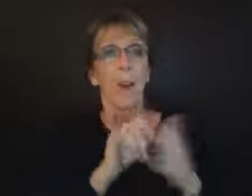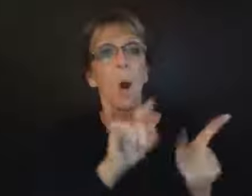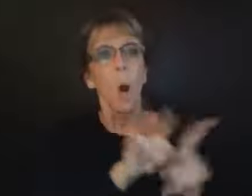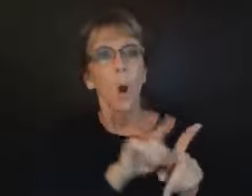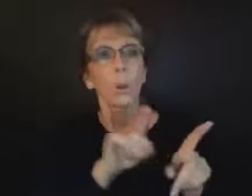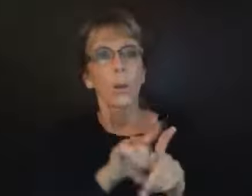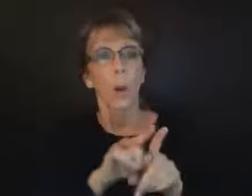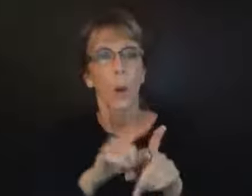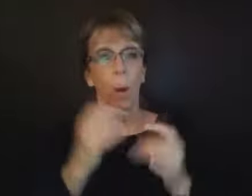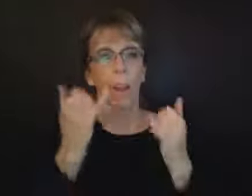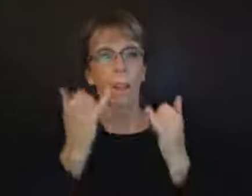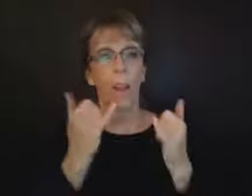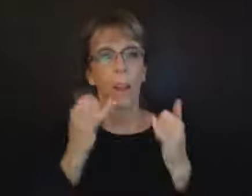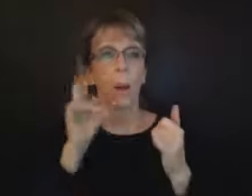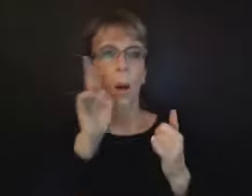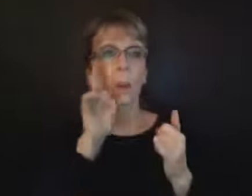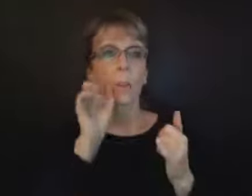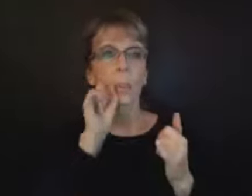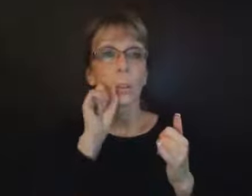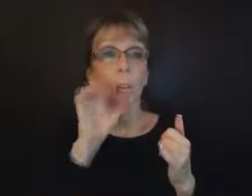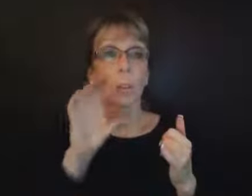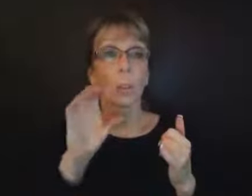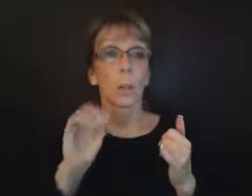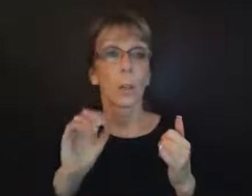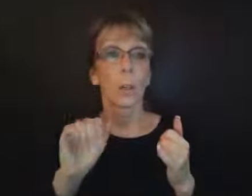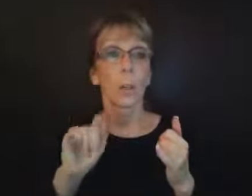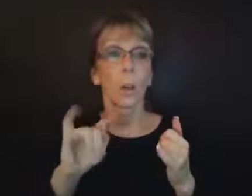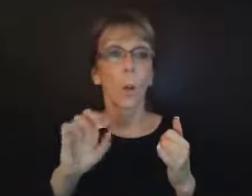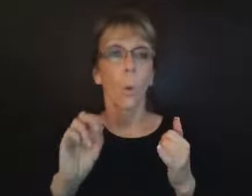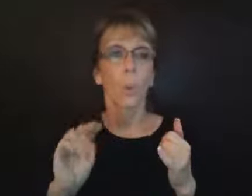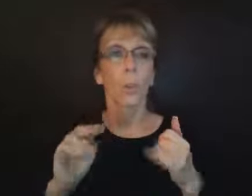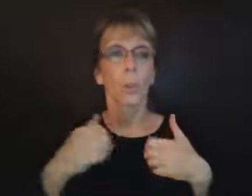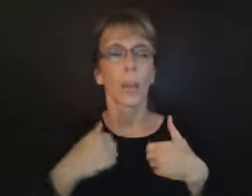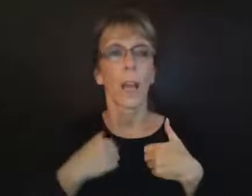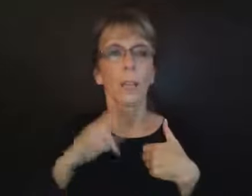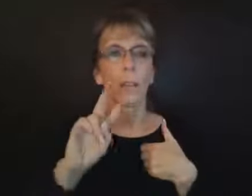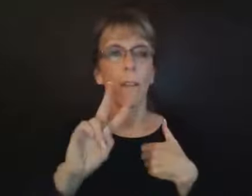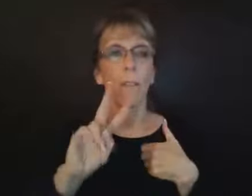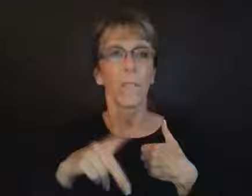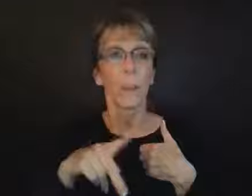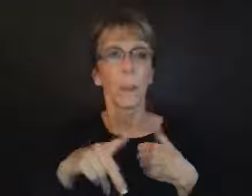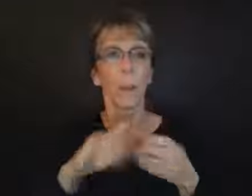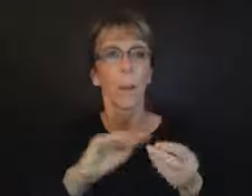Also, the Usher Syndrome Coalition now has a VP!